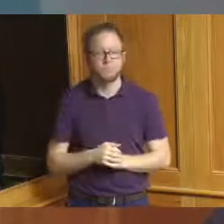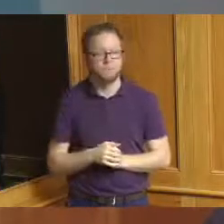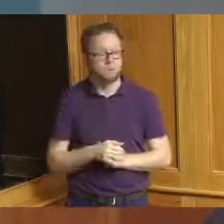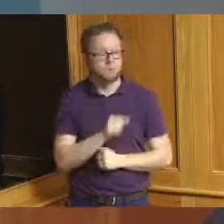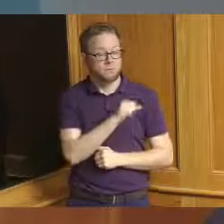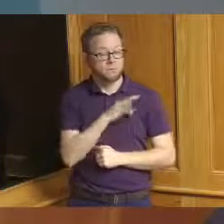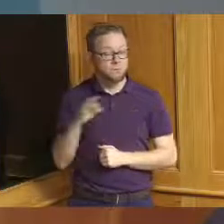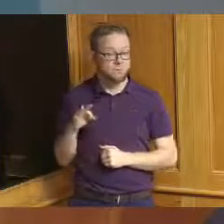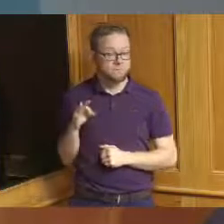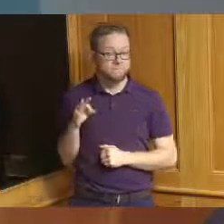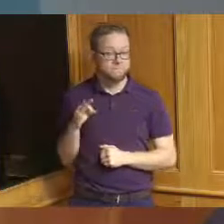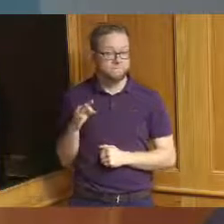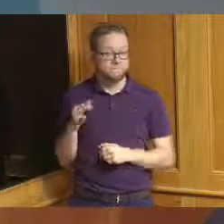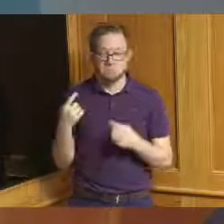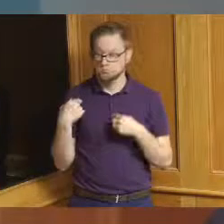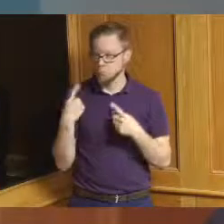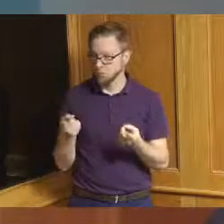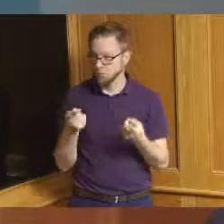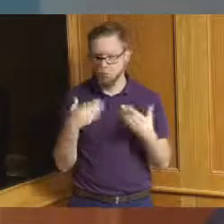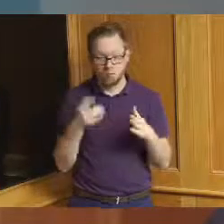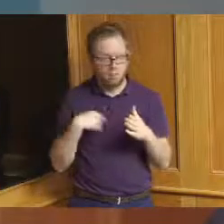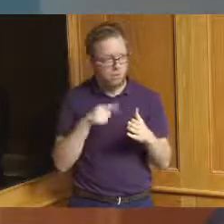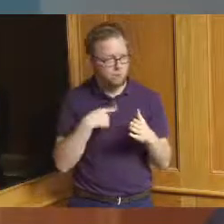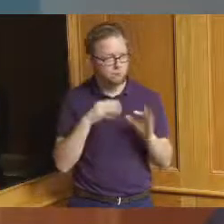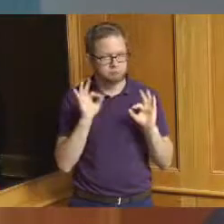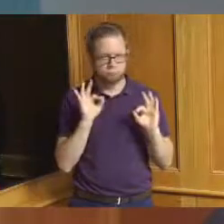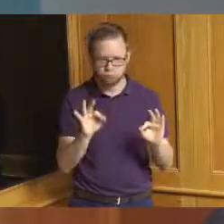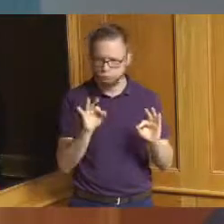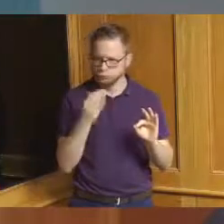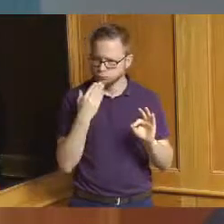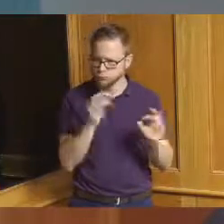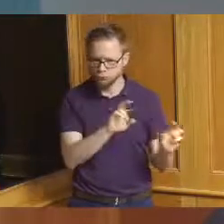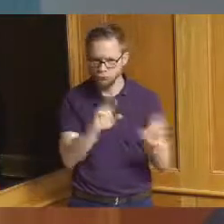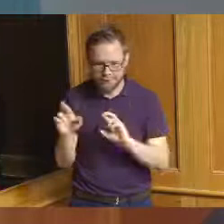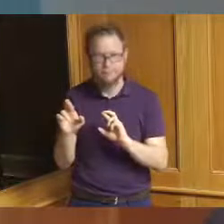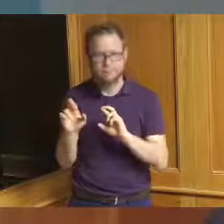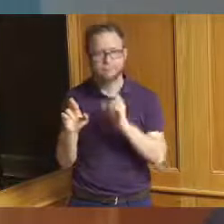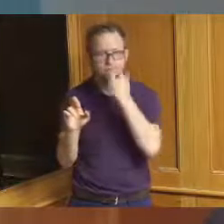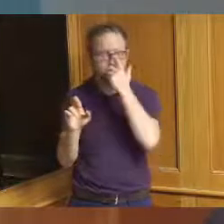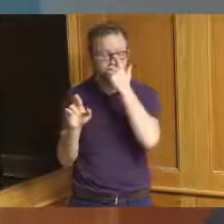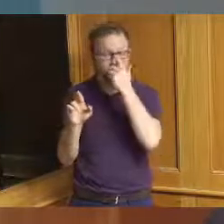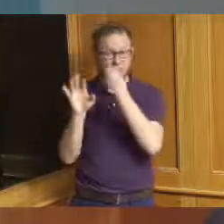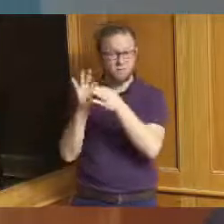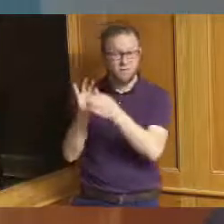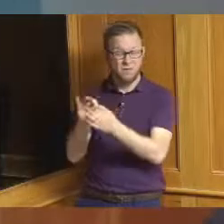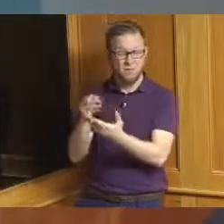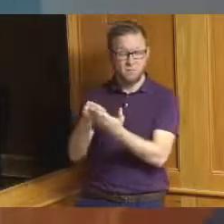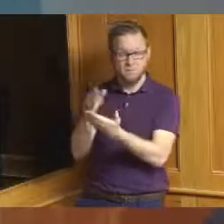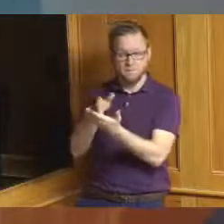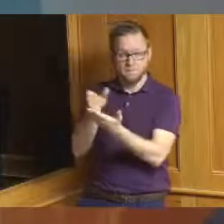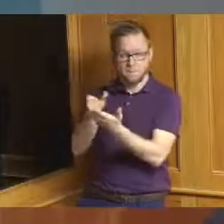us to be in a good position and related to the budget which we just passed last week you know